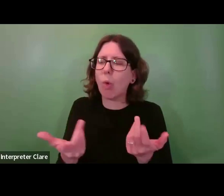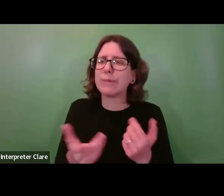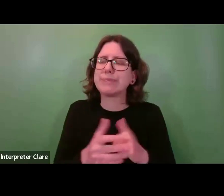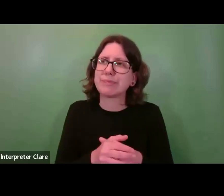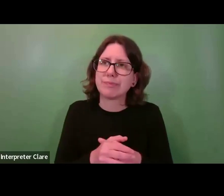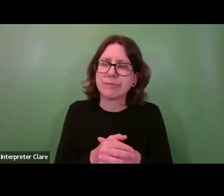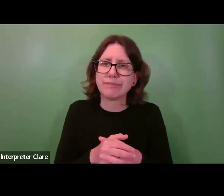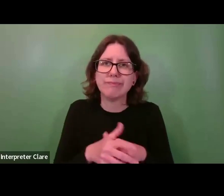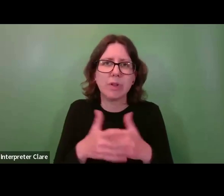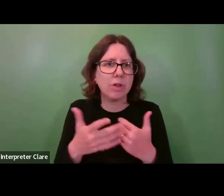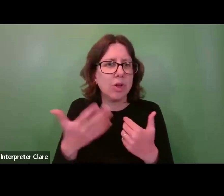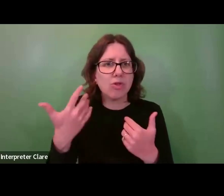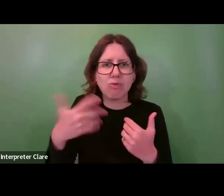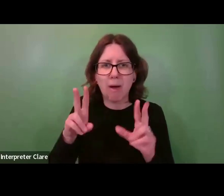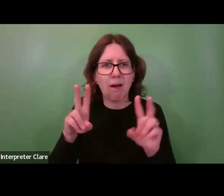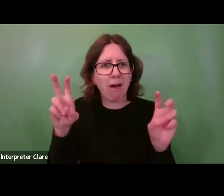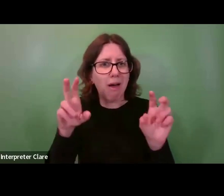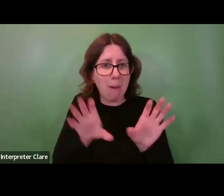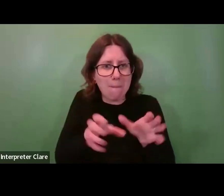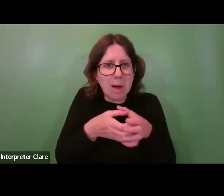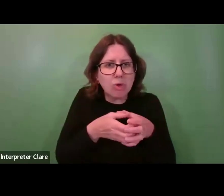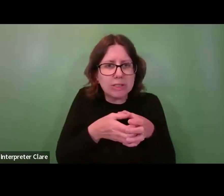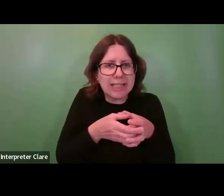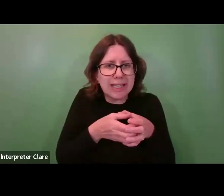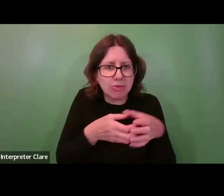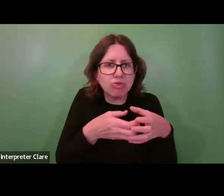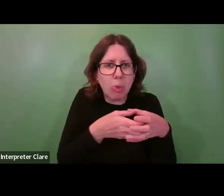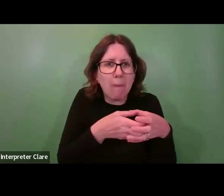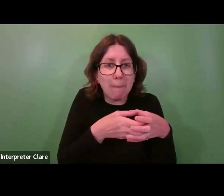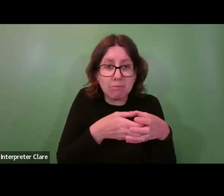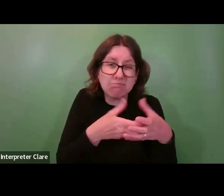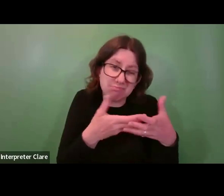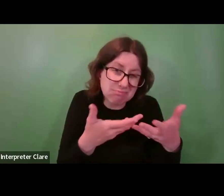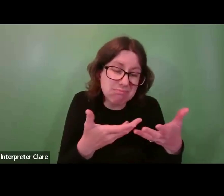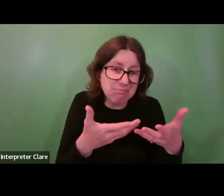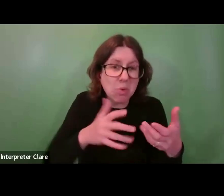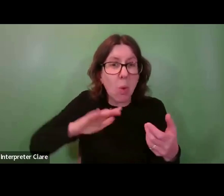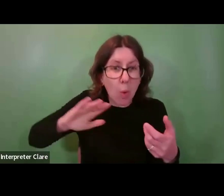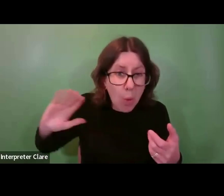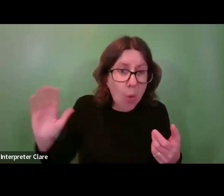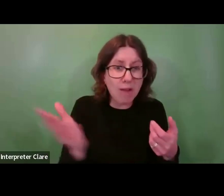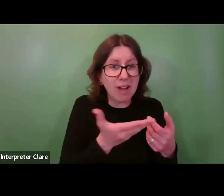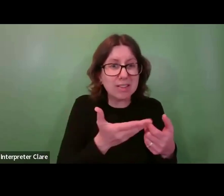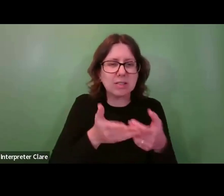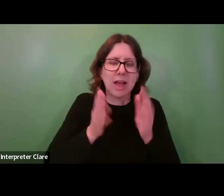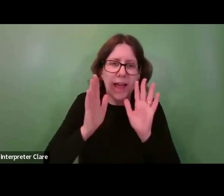might term as minority groups in society, we, all of us, constantly having to ask for things.